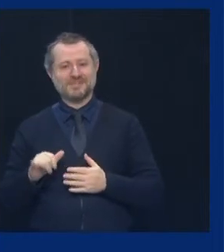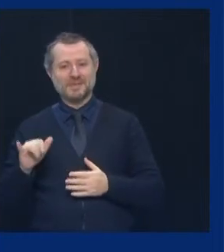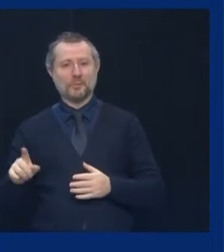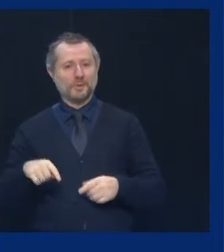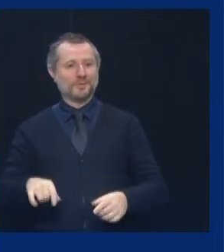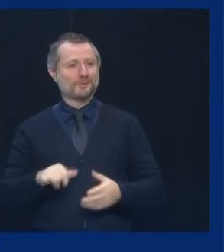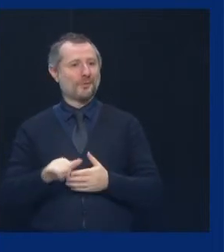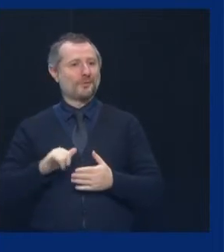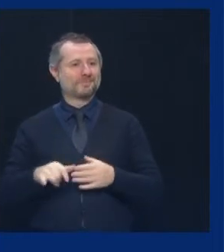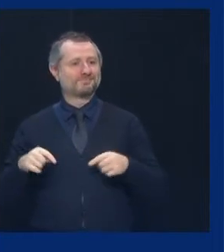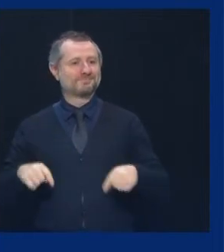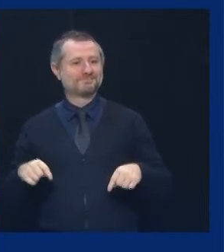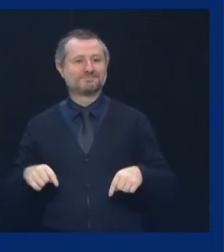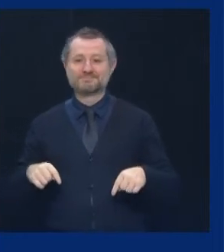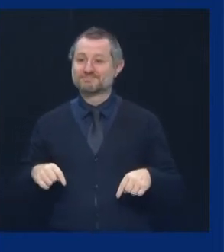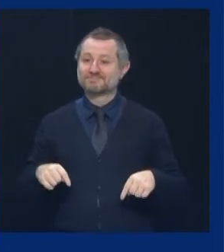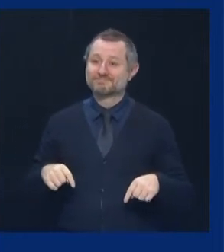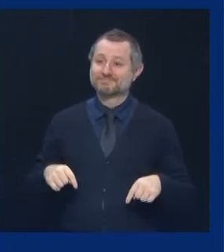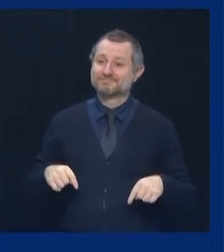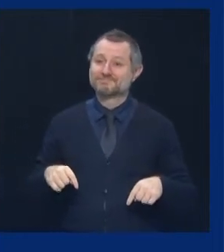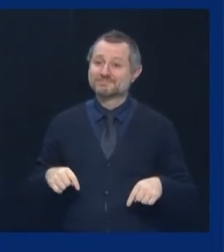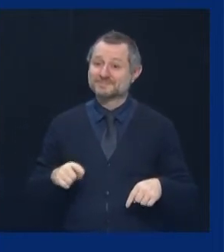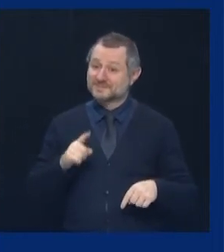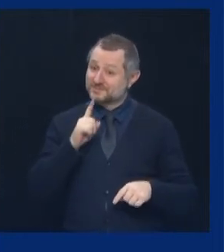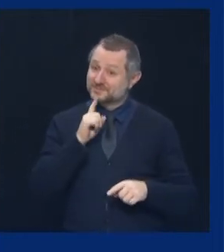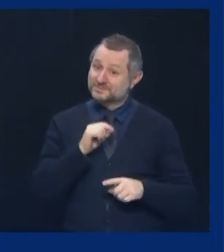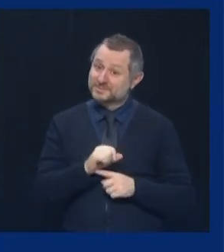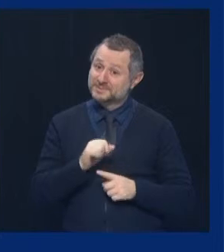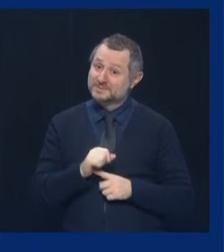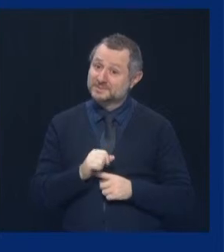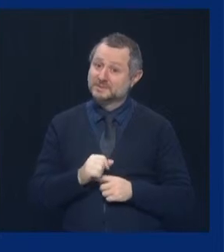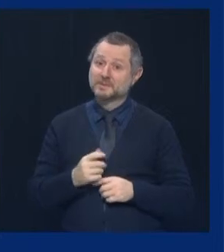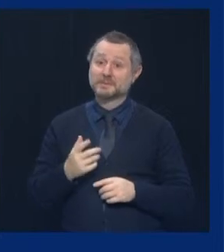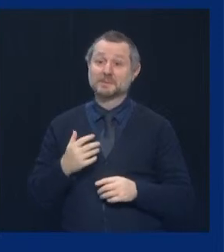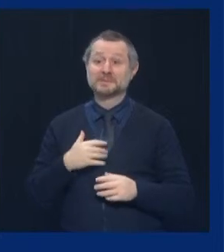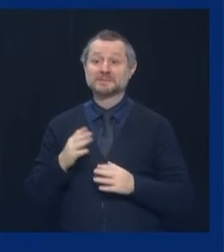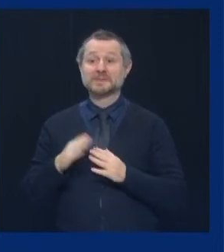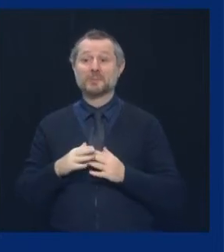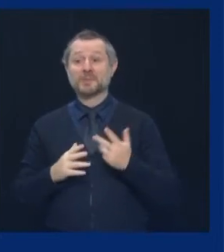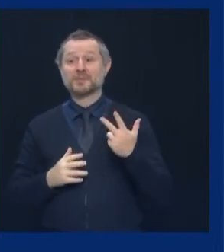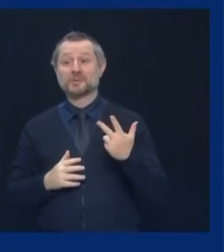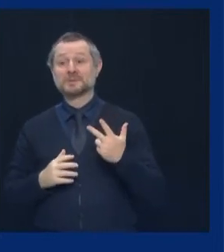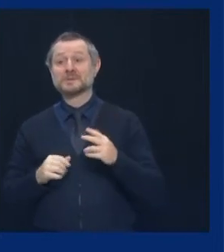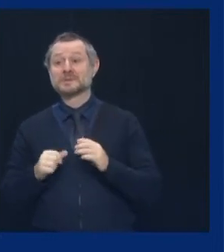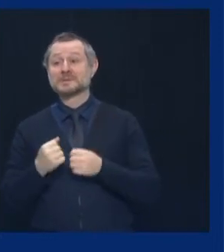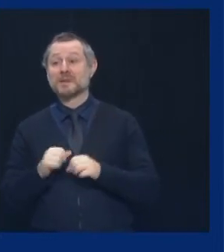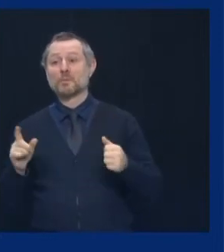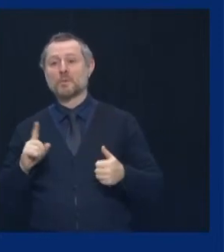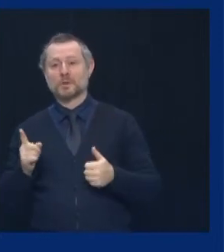OF FACT. ONE OF THE SAFEST STATES IN THE